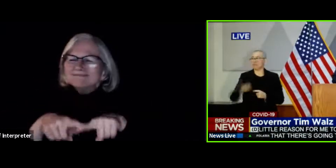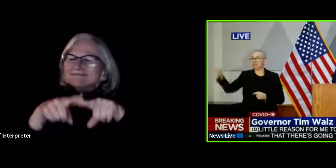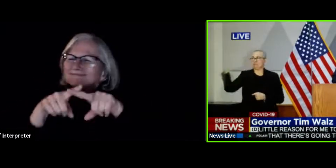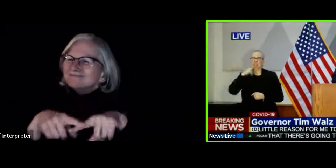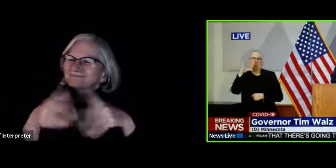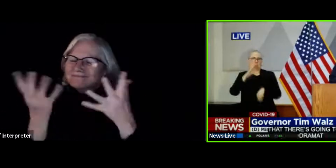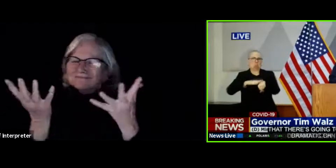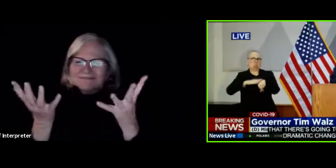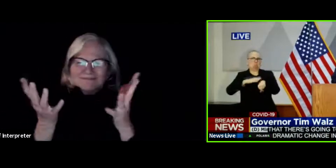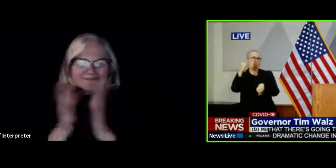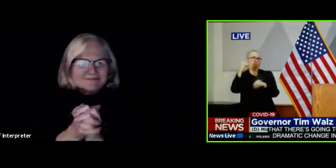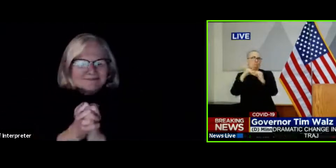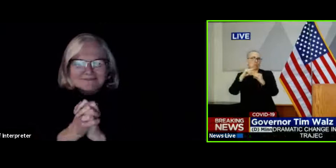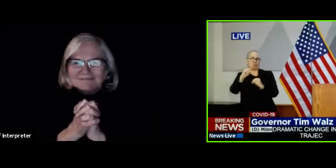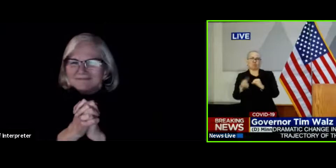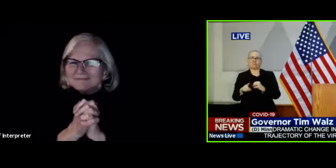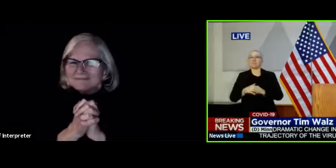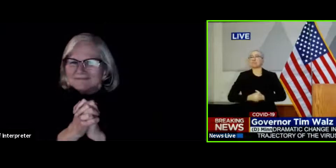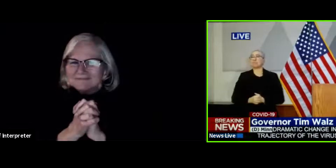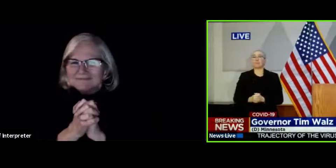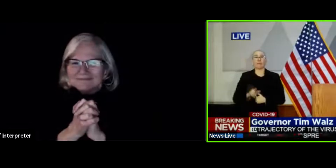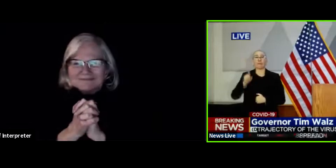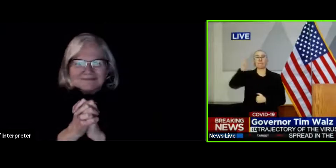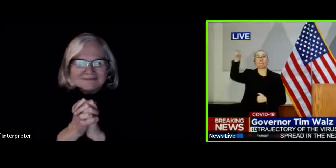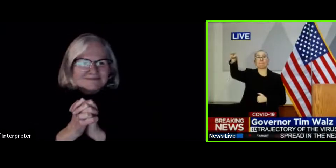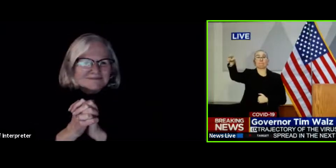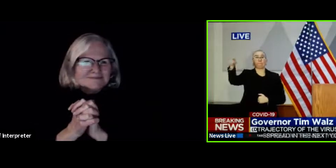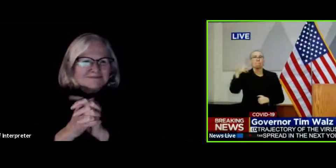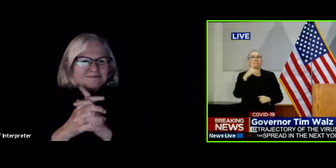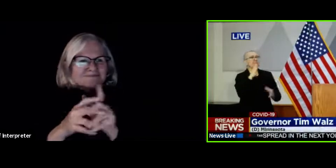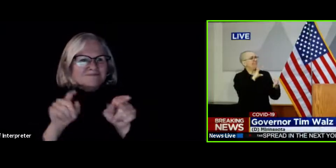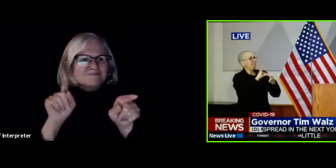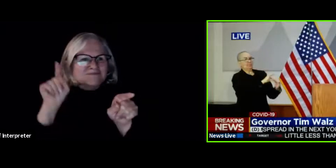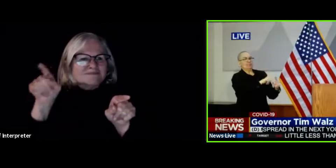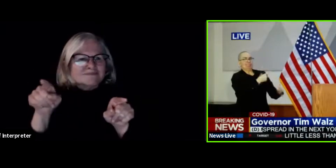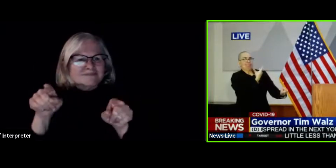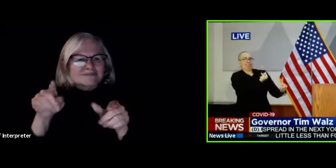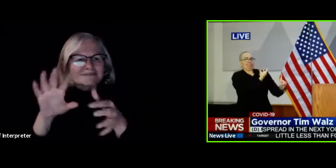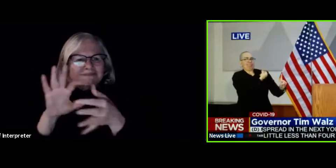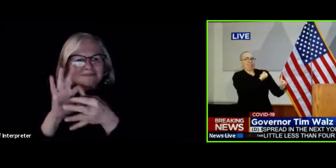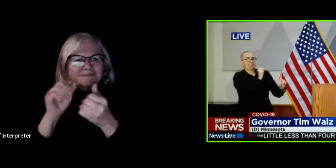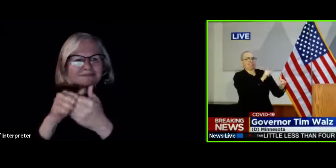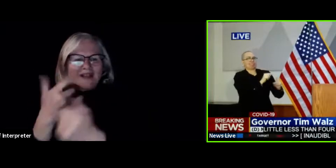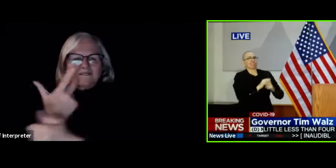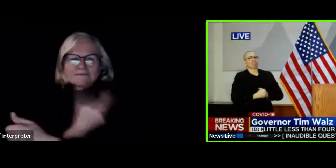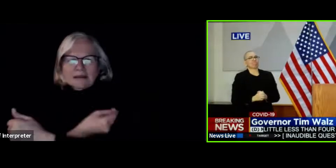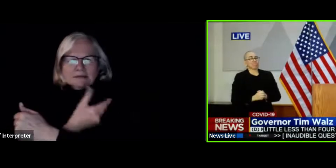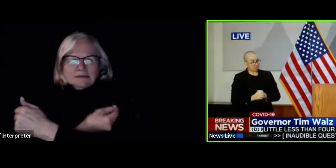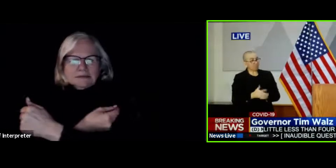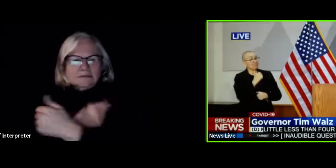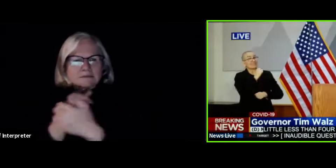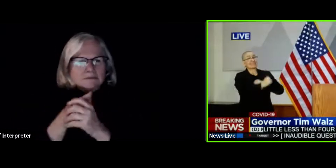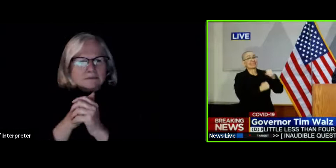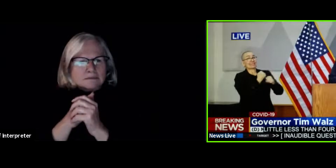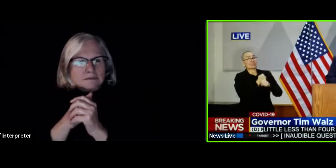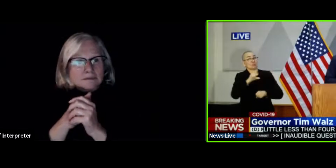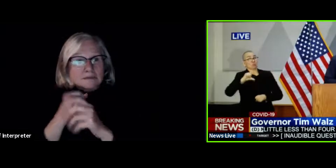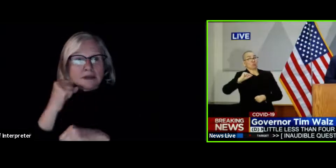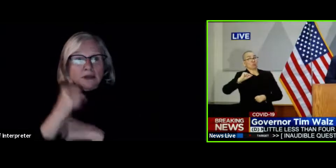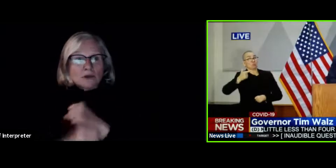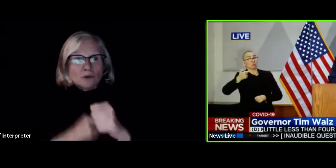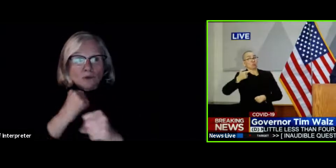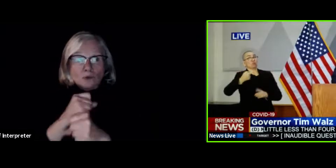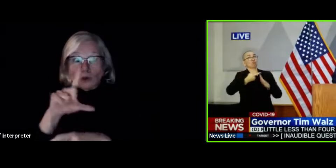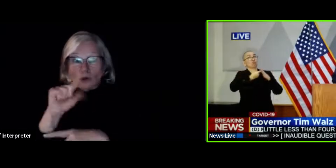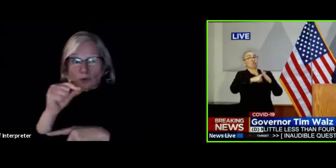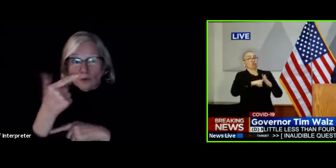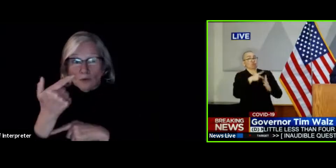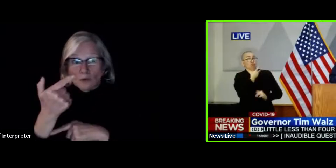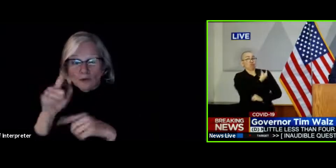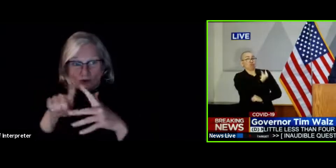≫ REGARDING THE VACCINE, NOT UNTIL AFTER THE BEGINNING OF THE